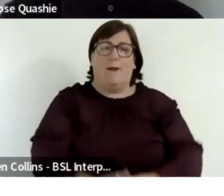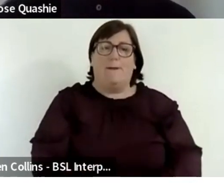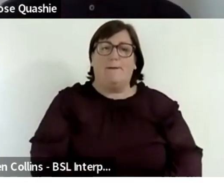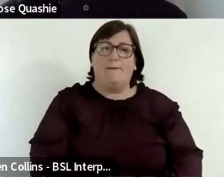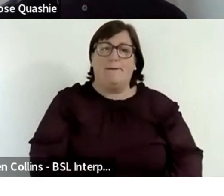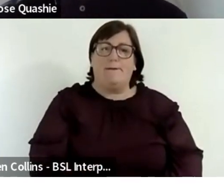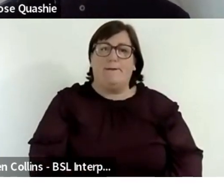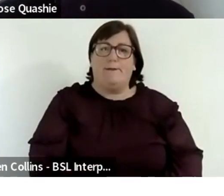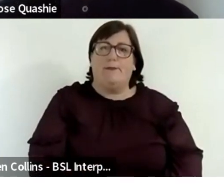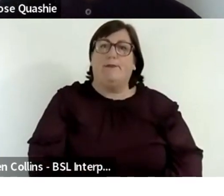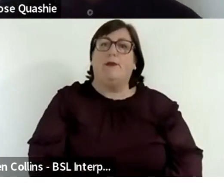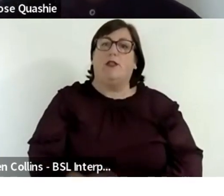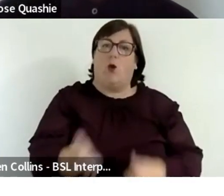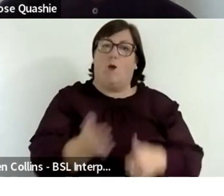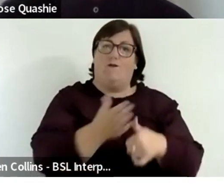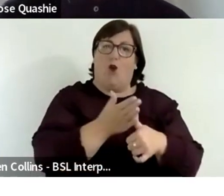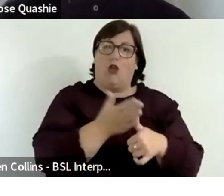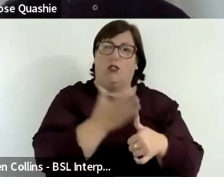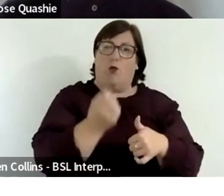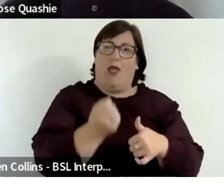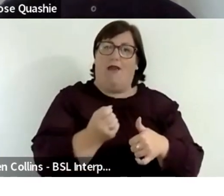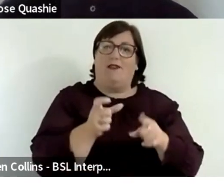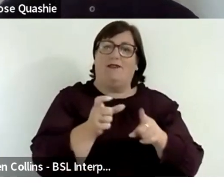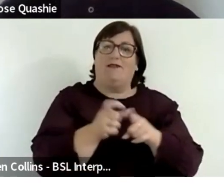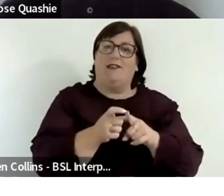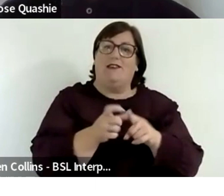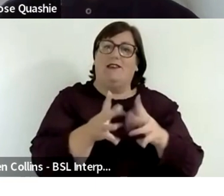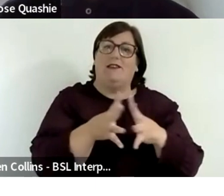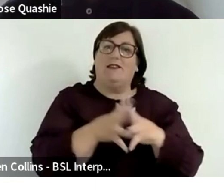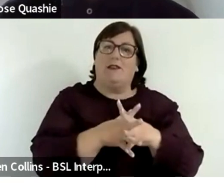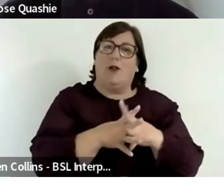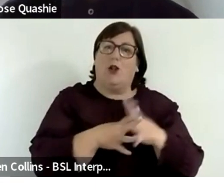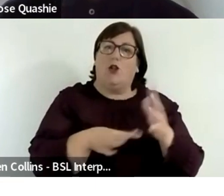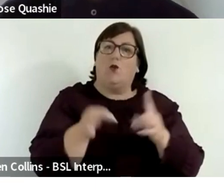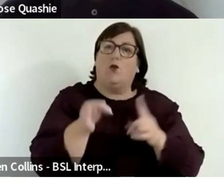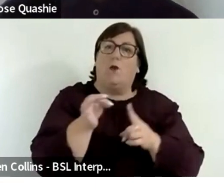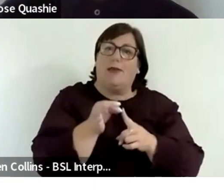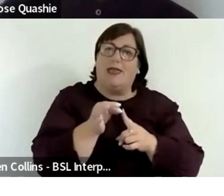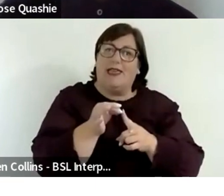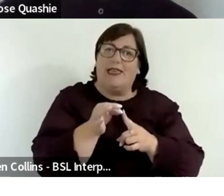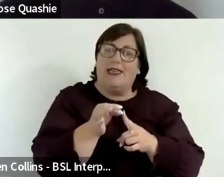we have the Department of Work and Pensions, using their network of job centres across the country.